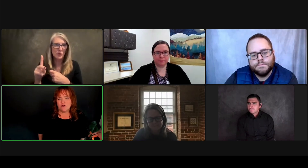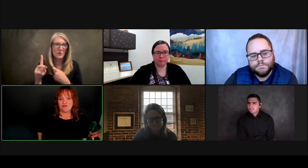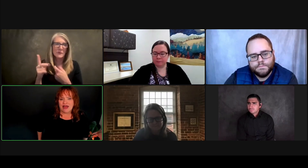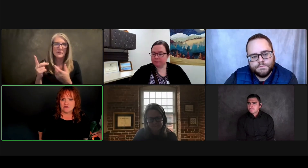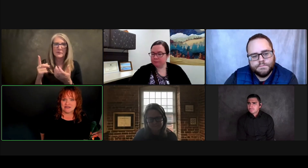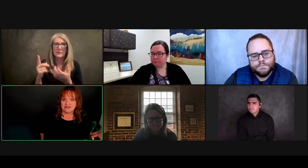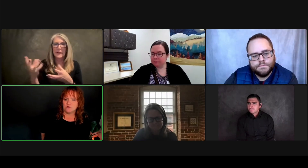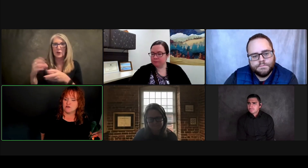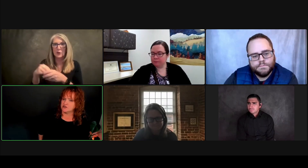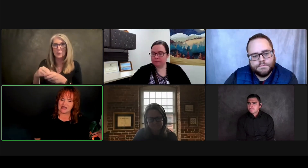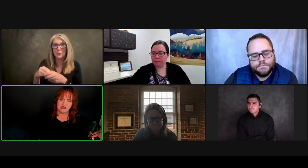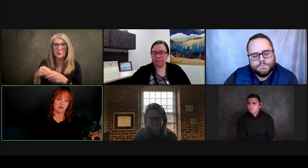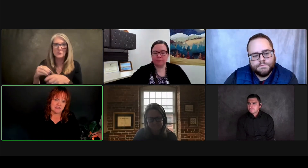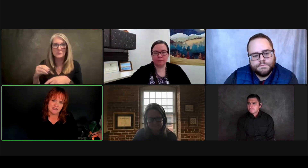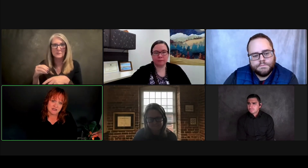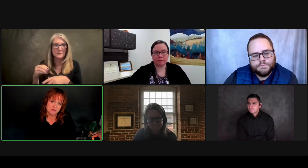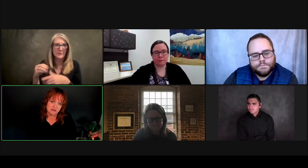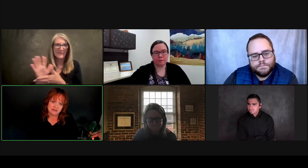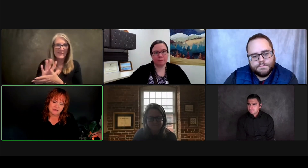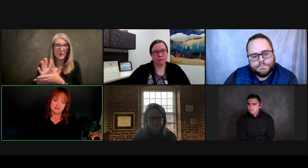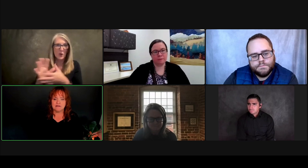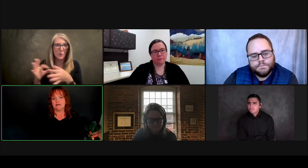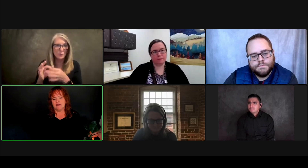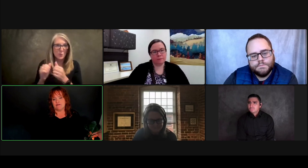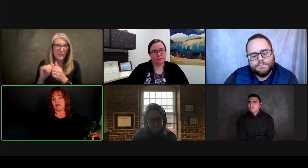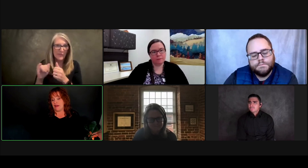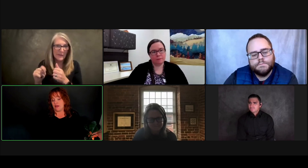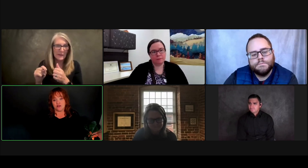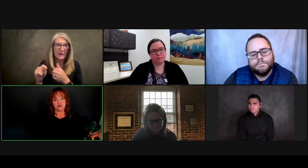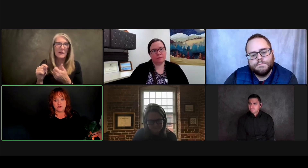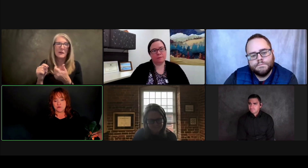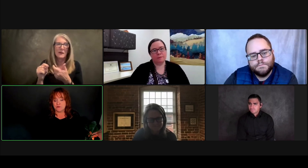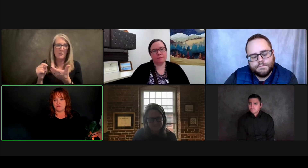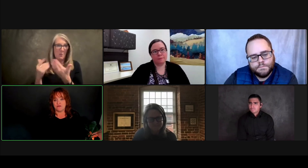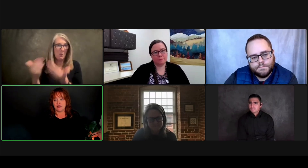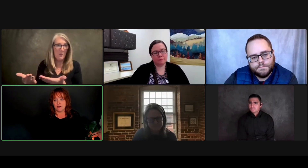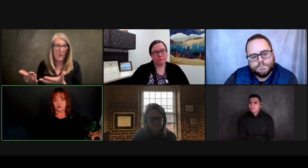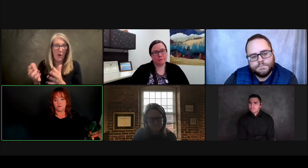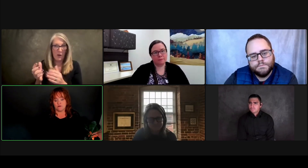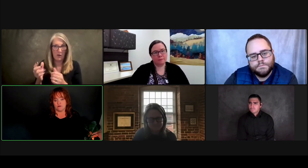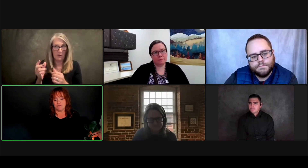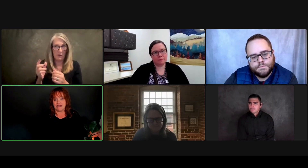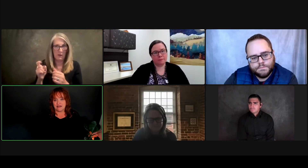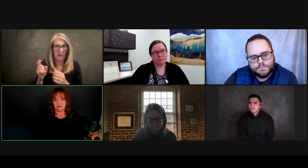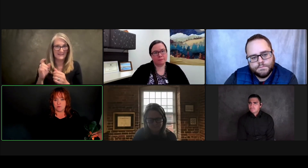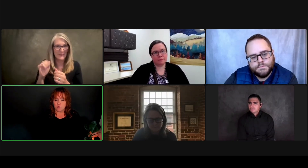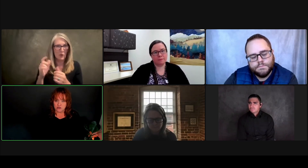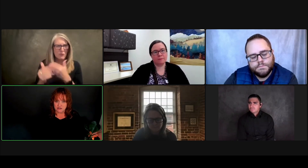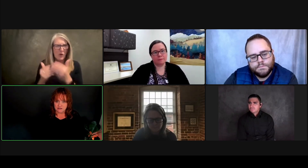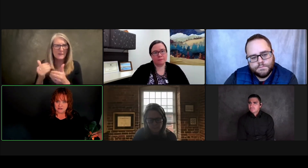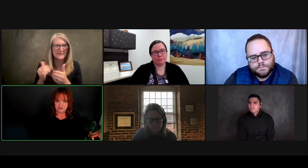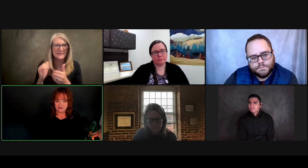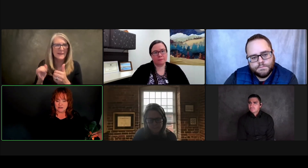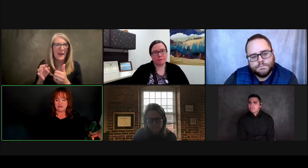Because I know faculty will change out textbooks, they include video or media portions.